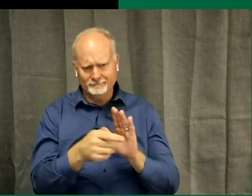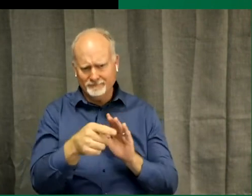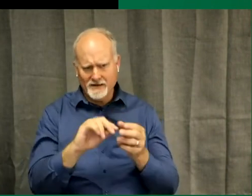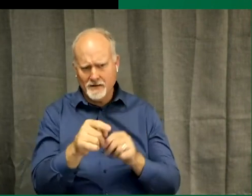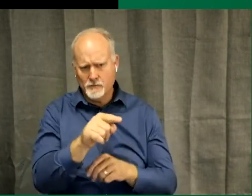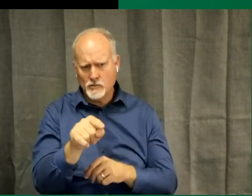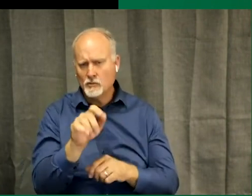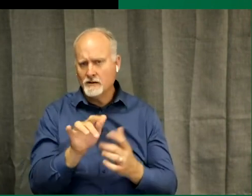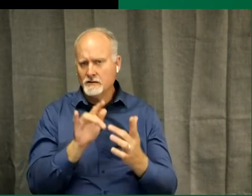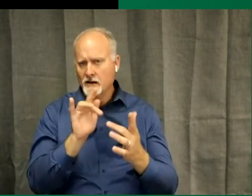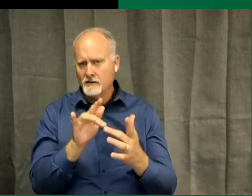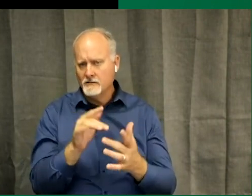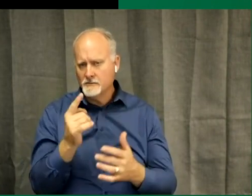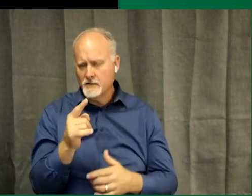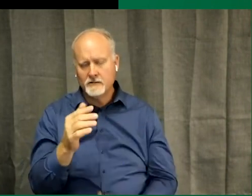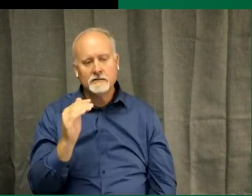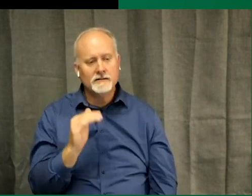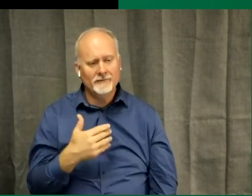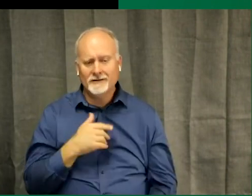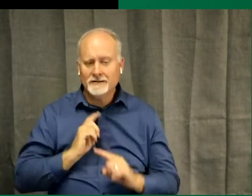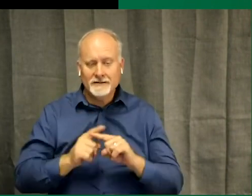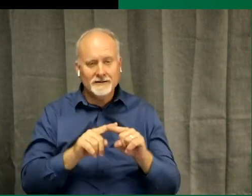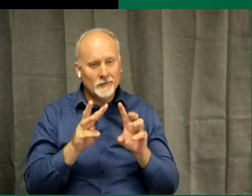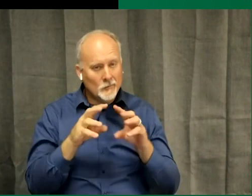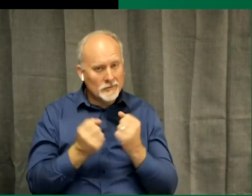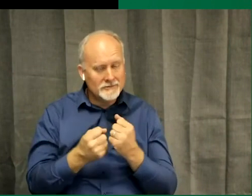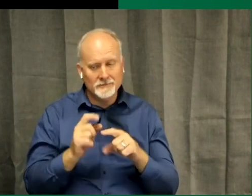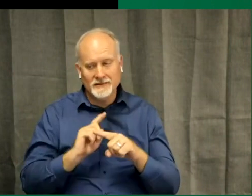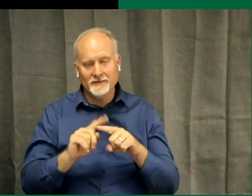with someone we also have lots of different kinds of workshops and trainings obviously the blazers